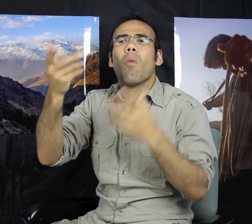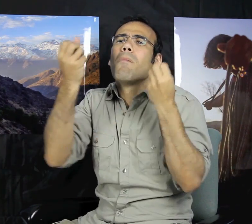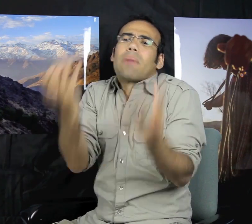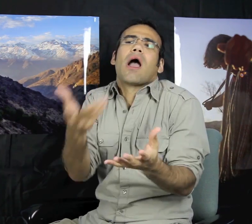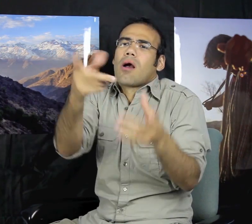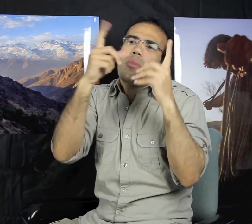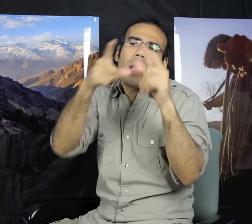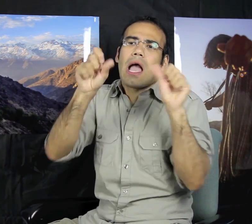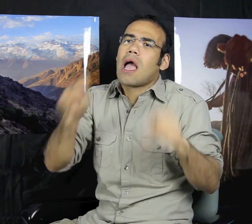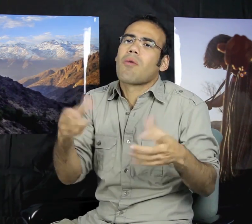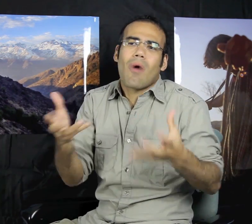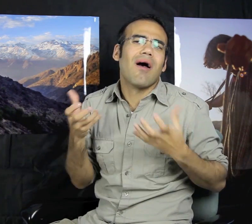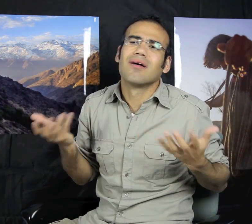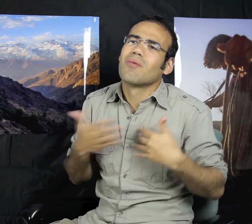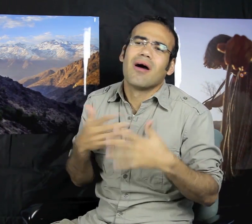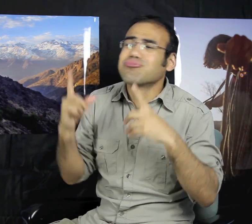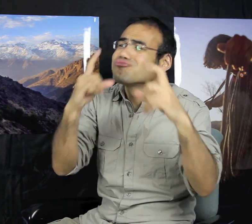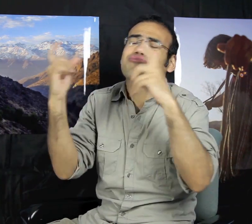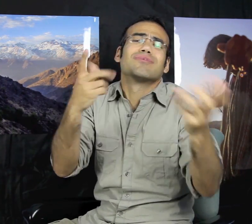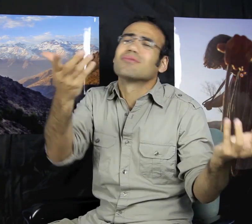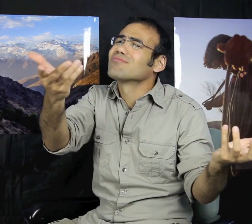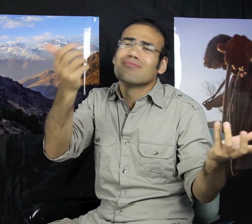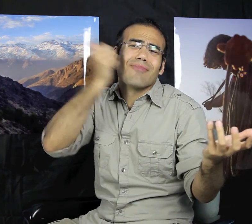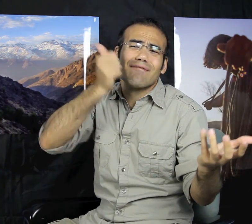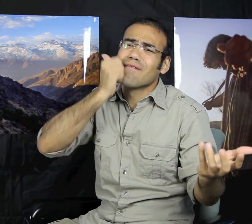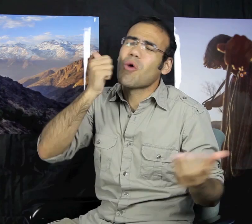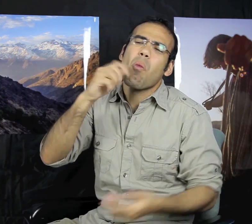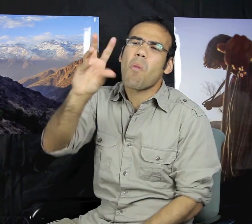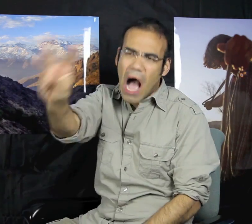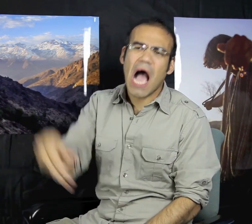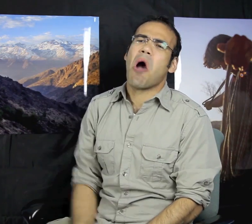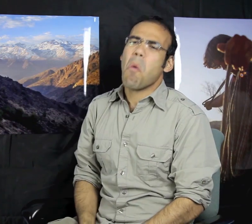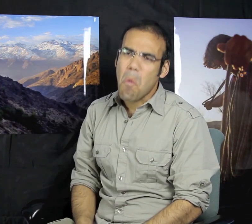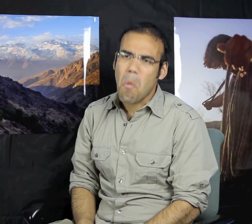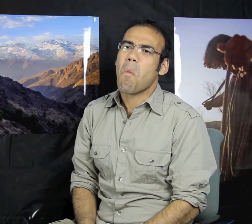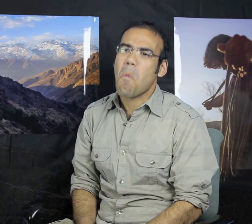I could take many photos as I could, wow!